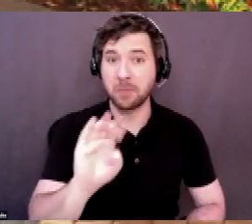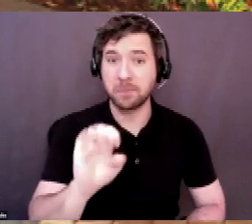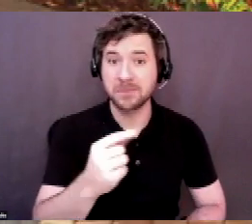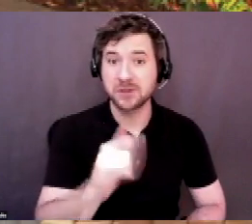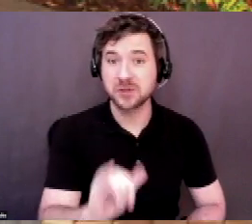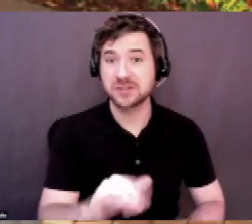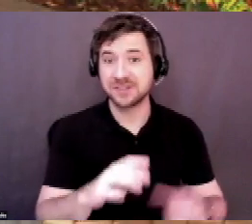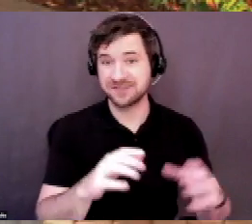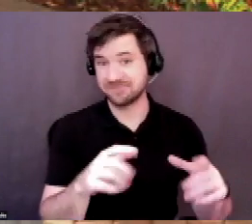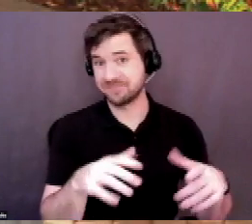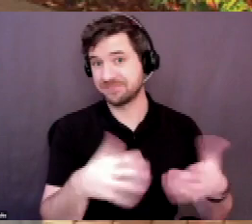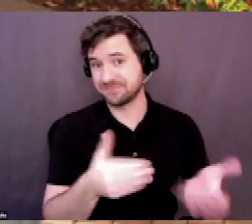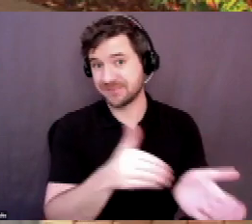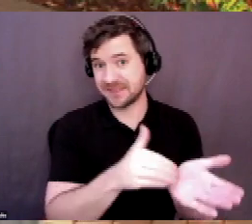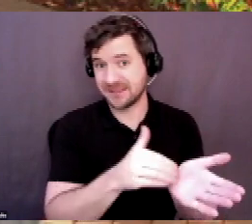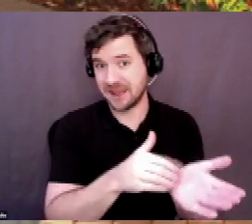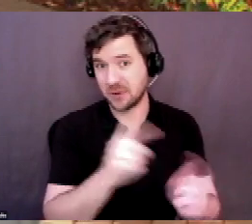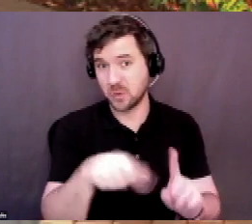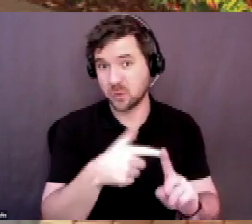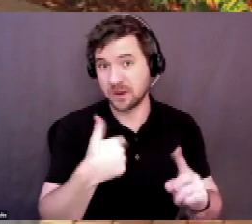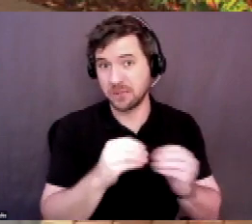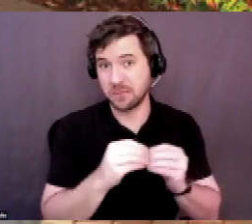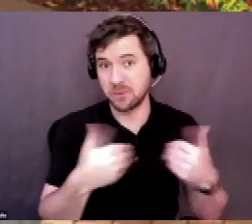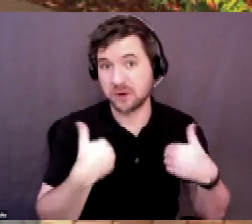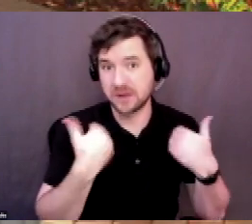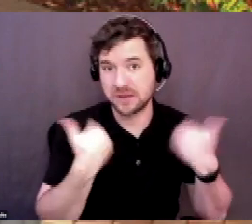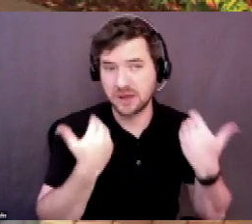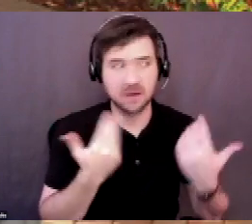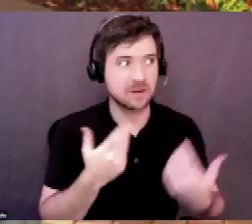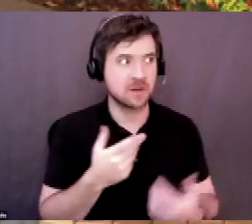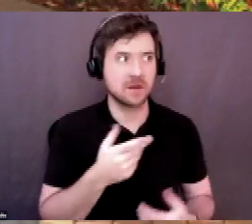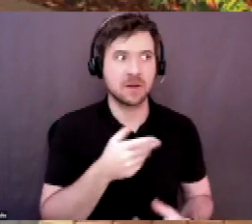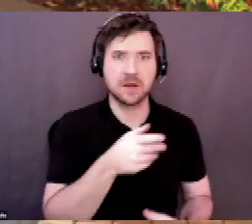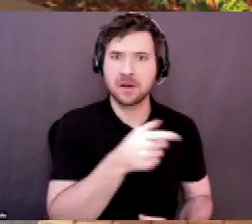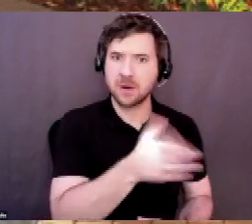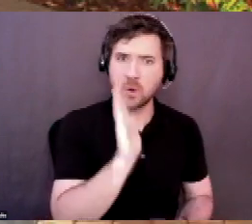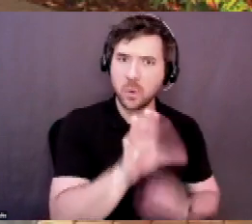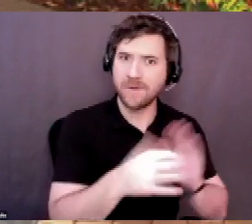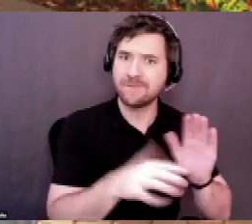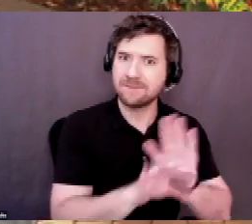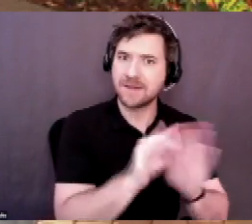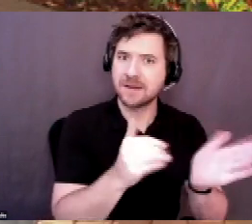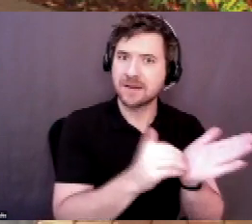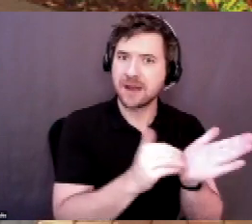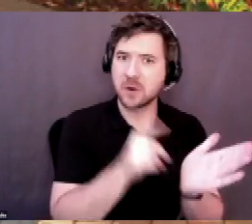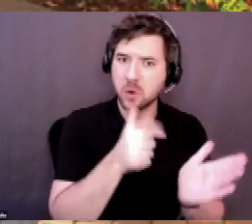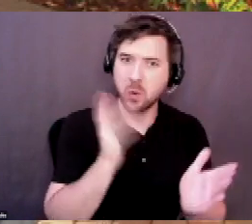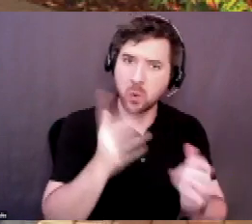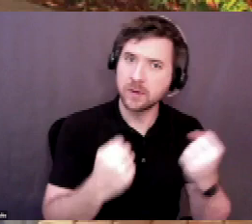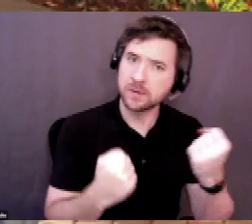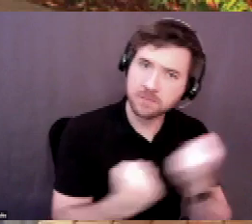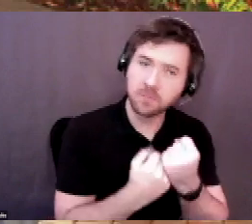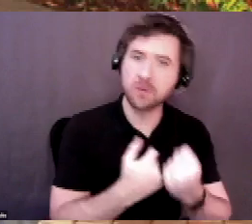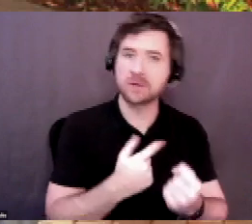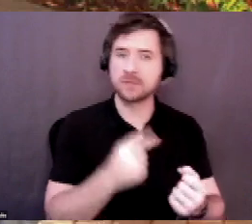who is going to go to bat for me, who's going to believe in me, who's going to recognize that I can do this,